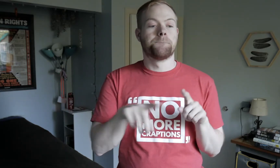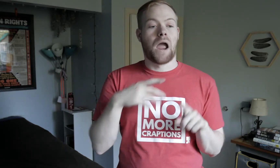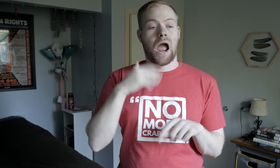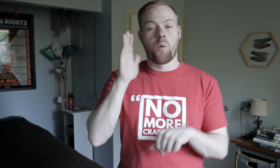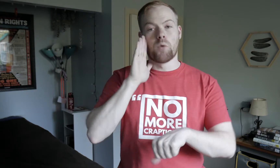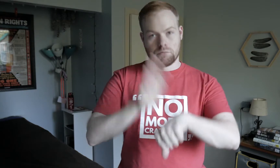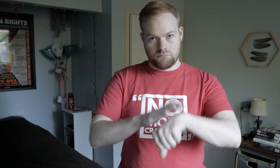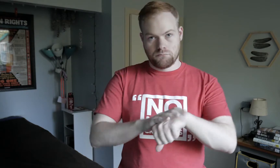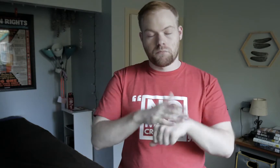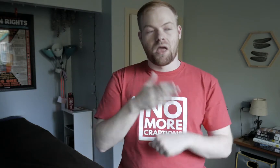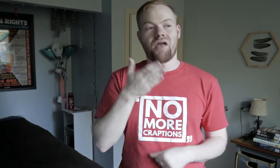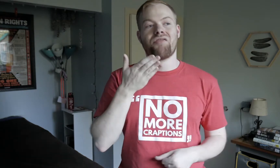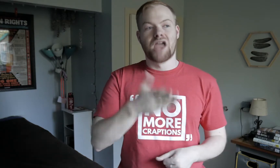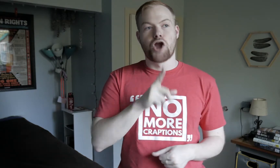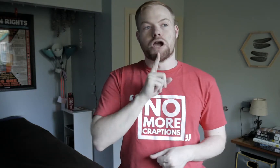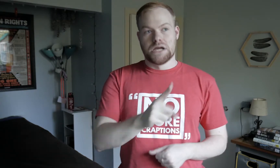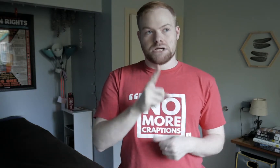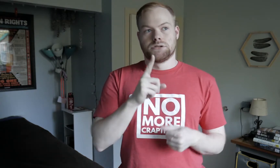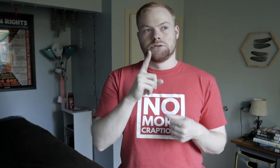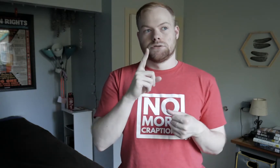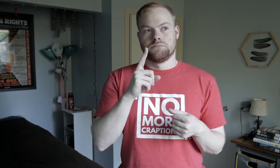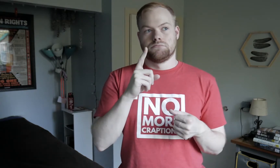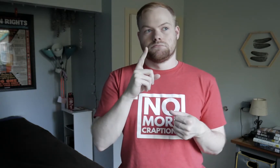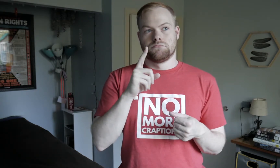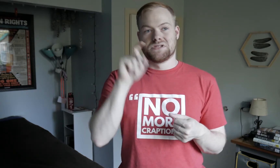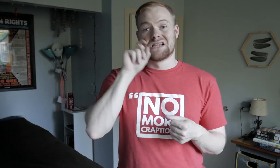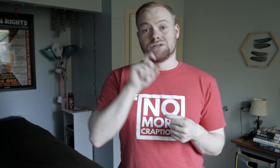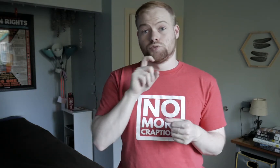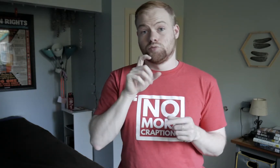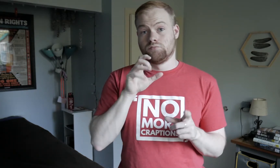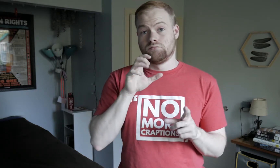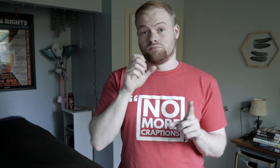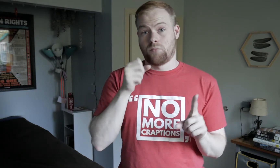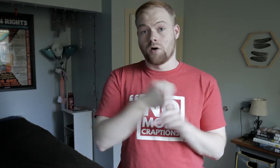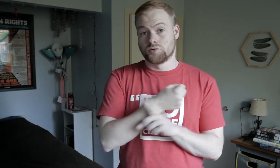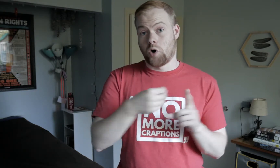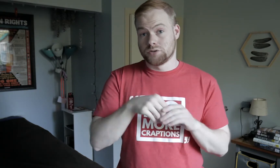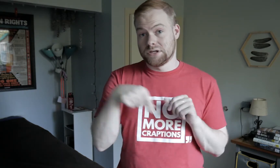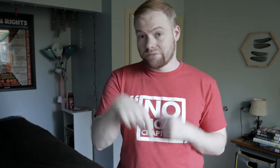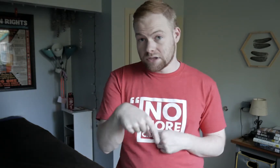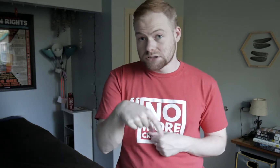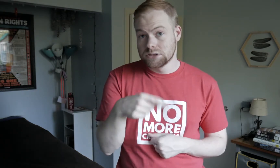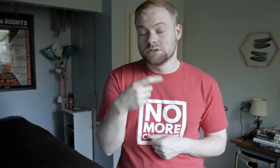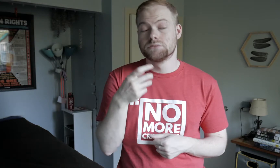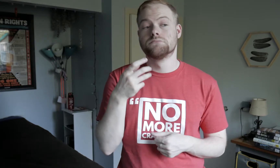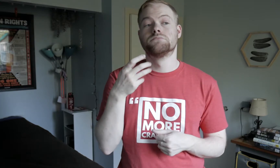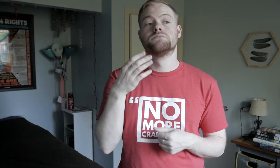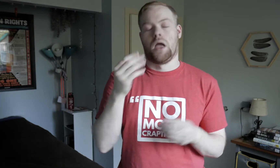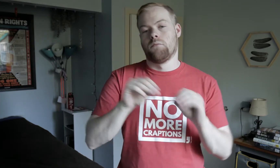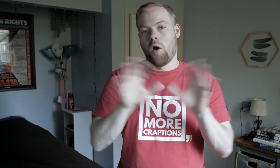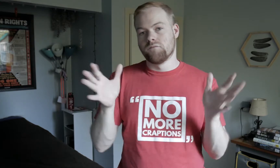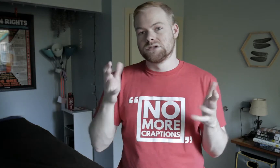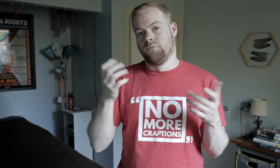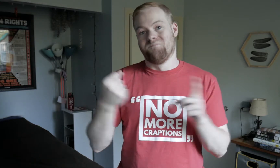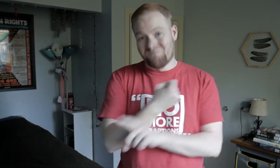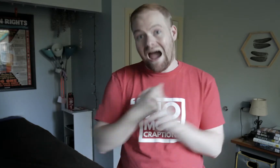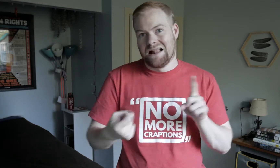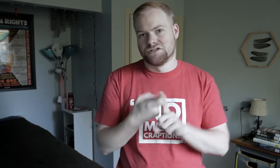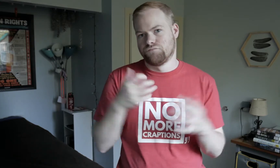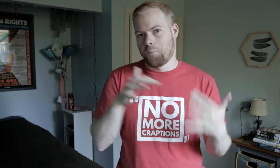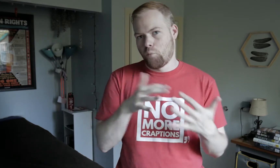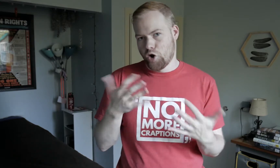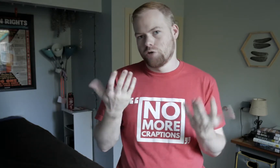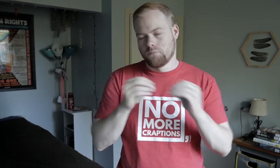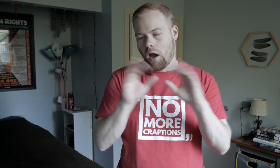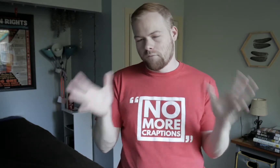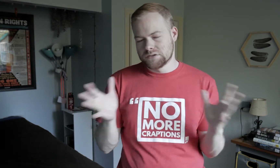But I will warn you, there is sexual assault in this, and obviously, violence from the war, obviously.